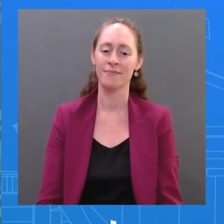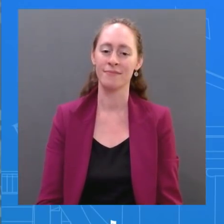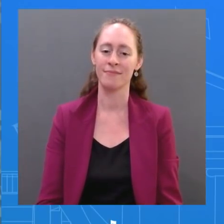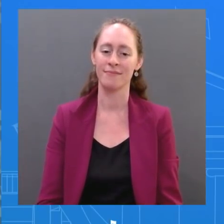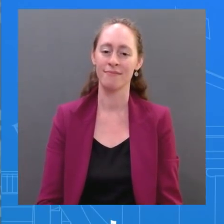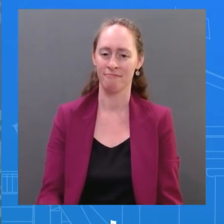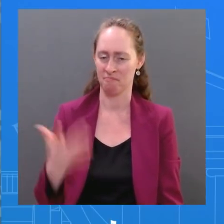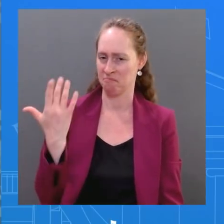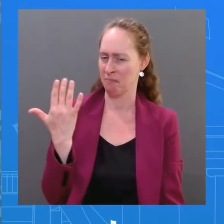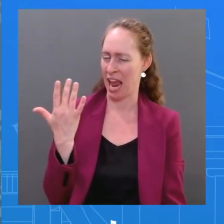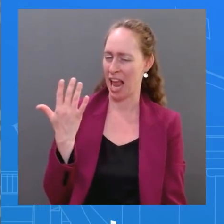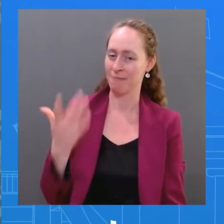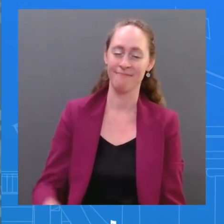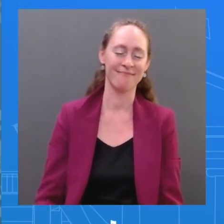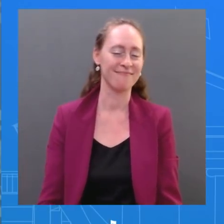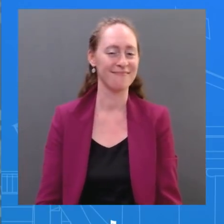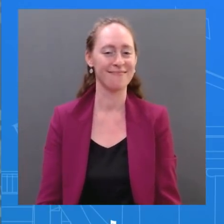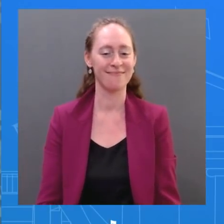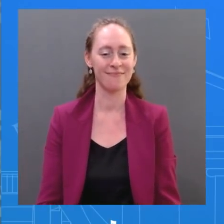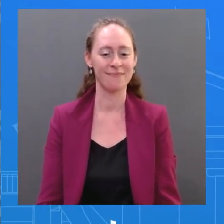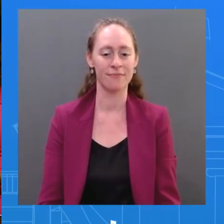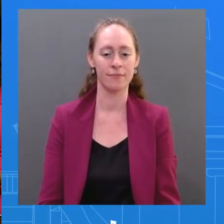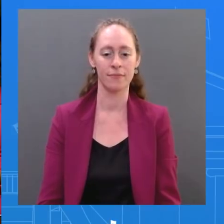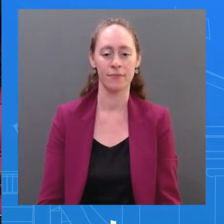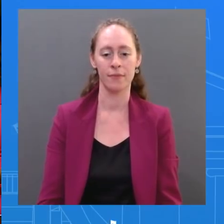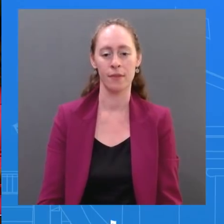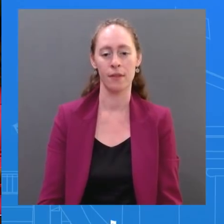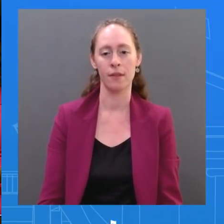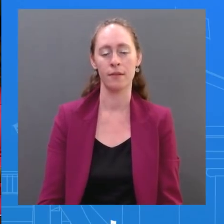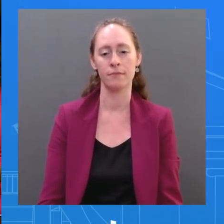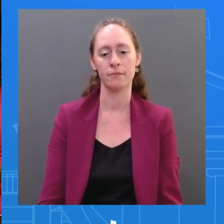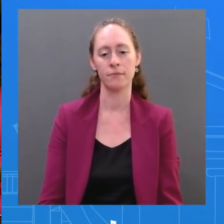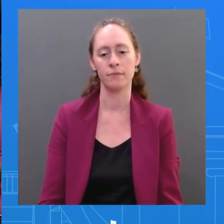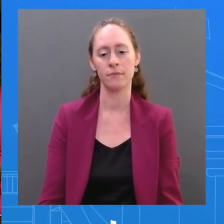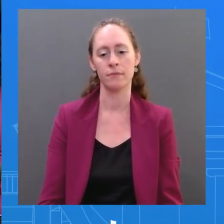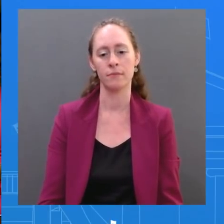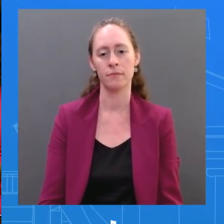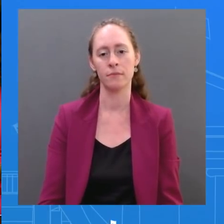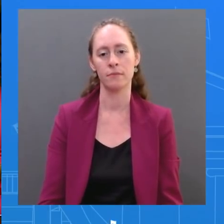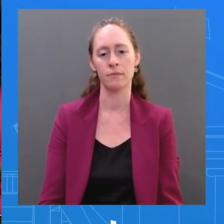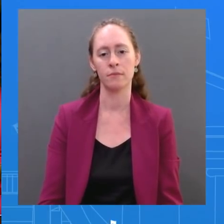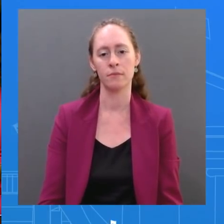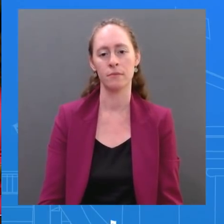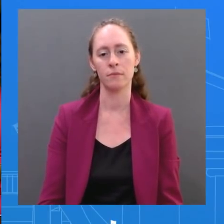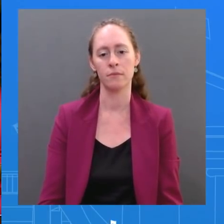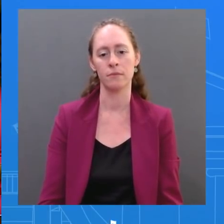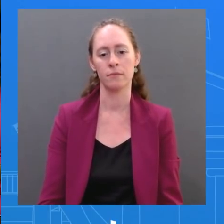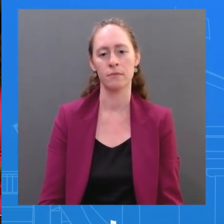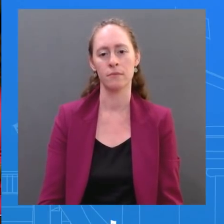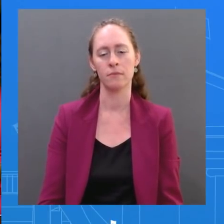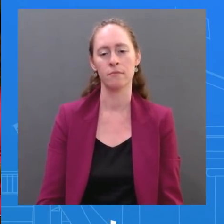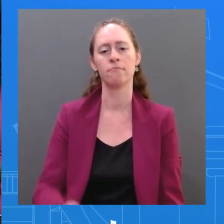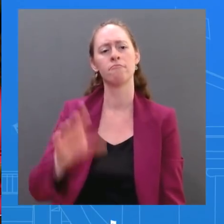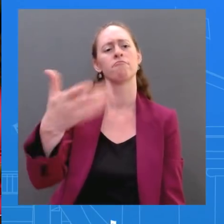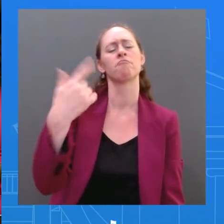To what extent has Brittney Griner's public profile and kind of the posture and push around her shifted the administration's strategy